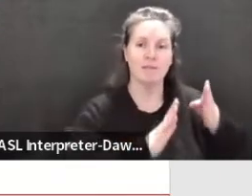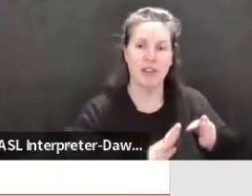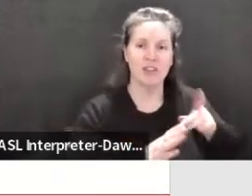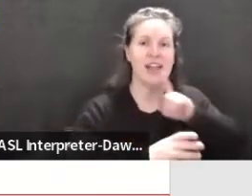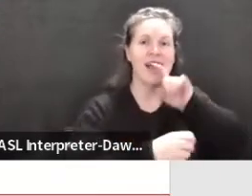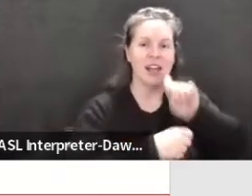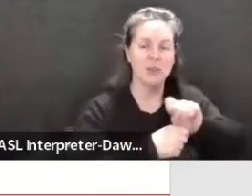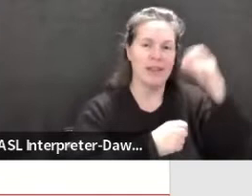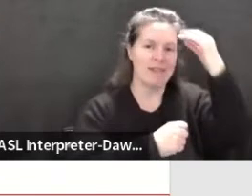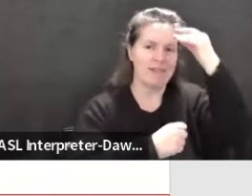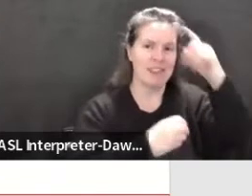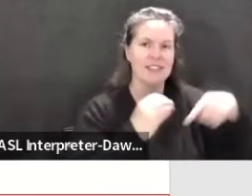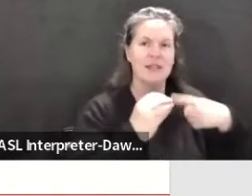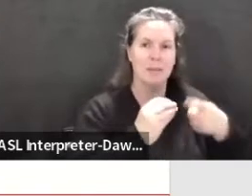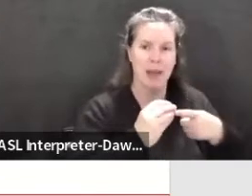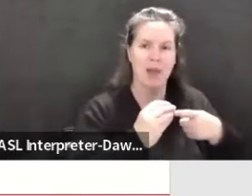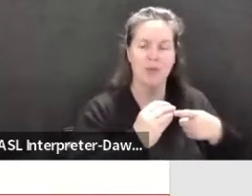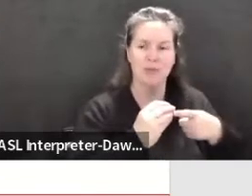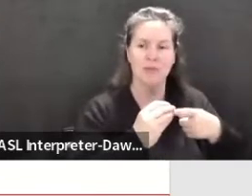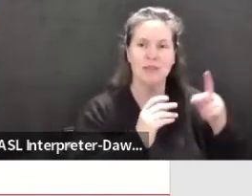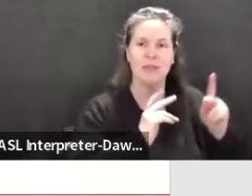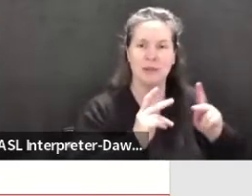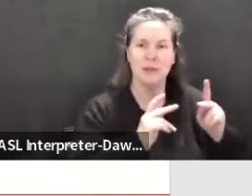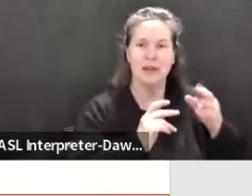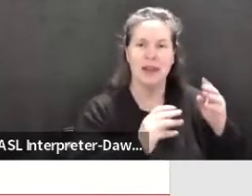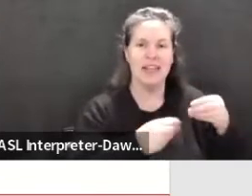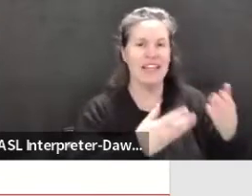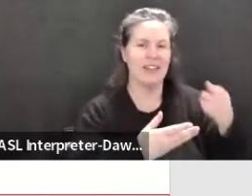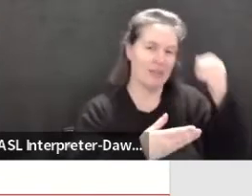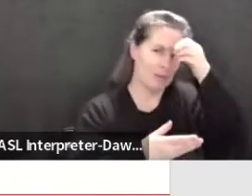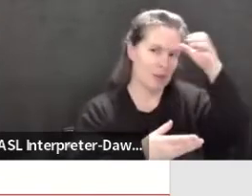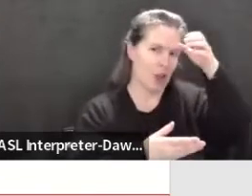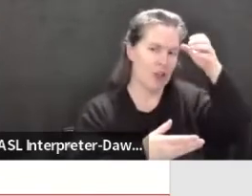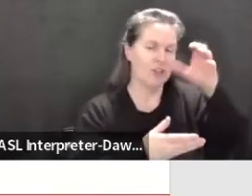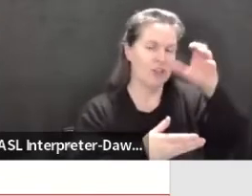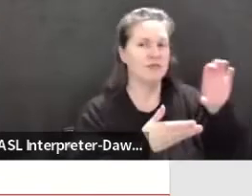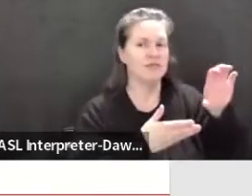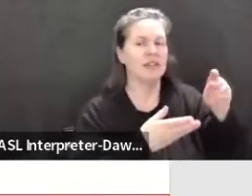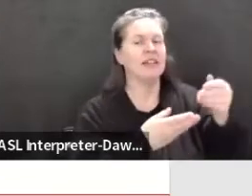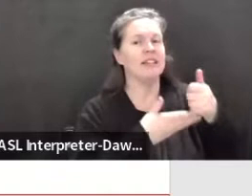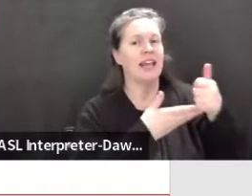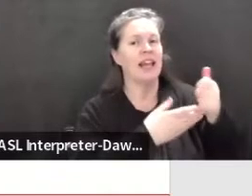and really give 'em the knowledge so they can apply these health equity skills